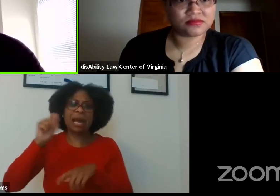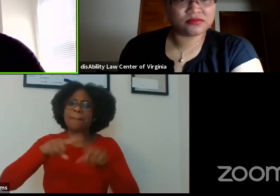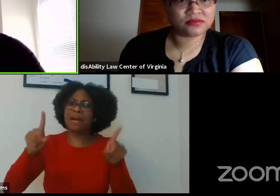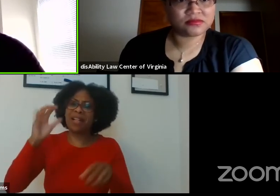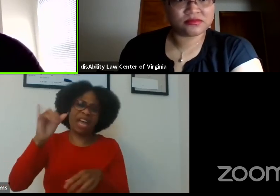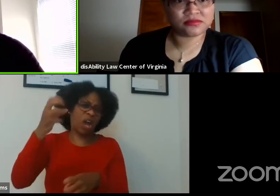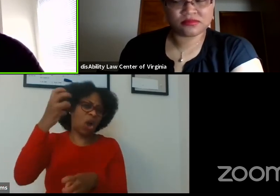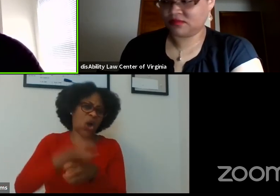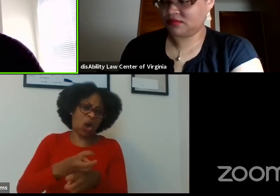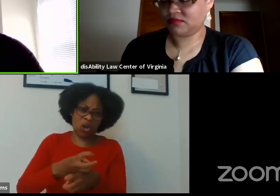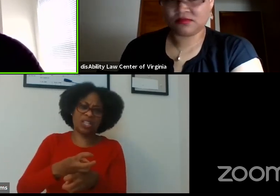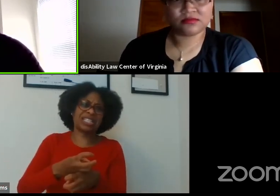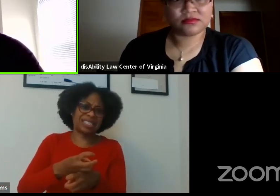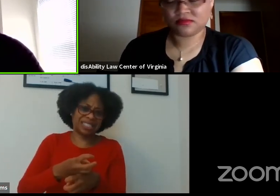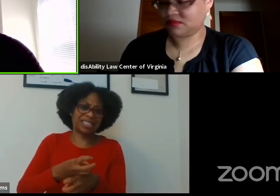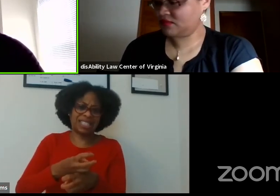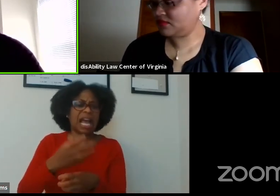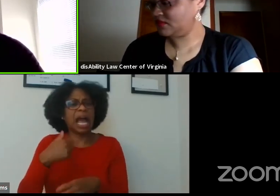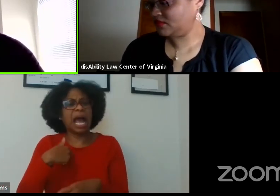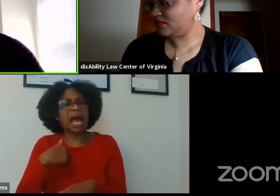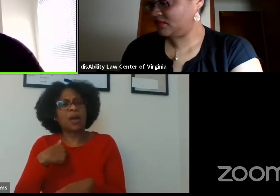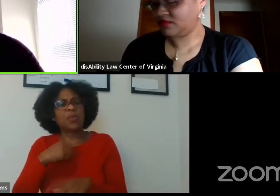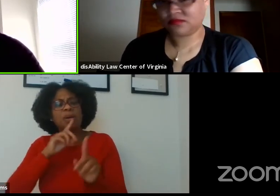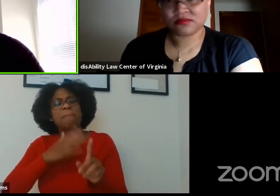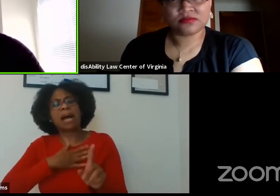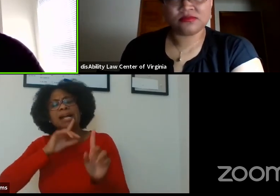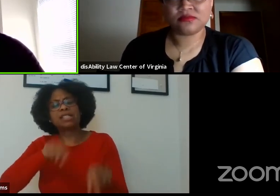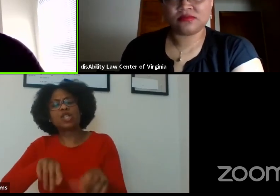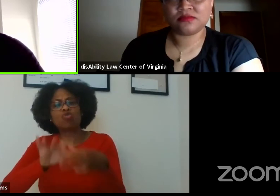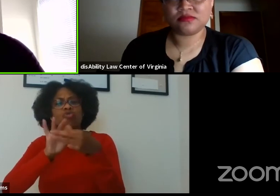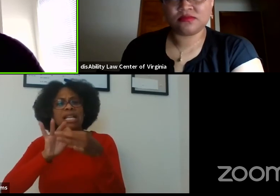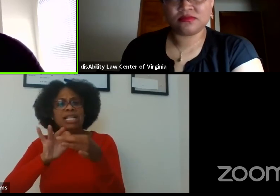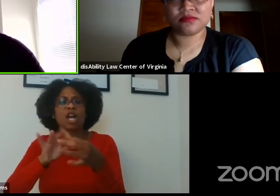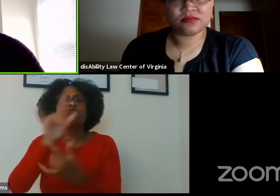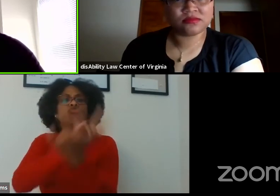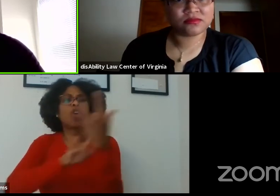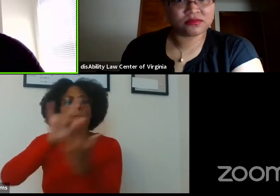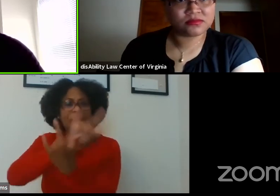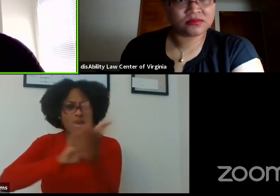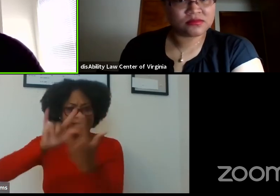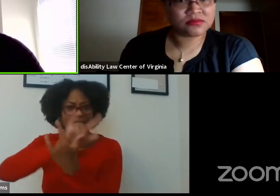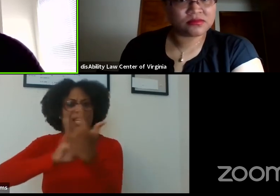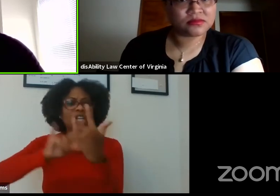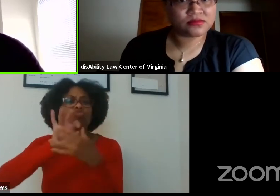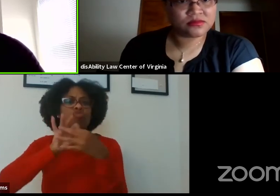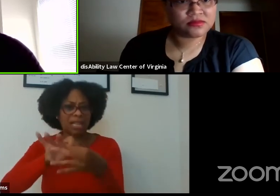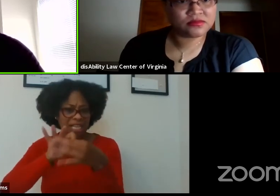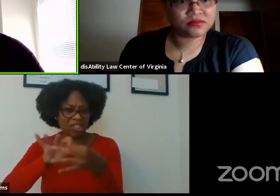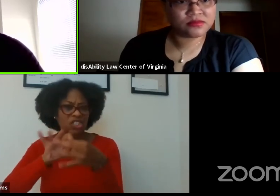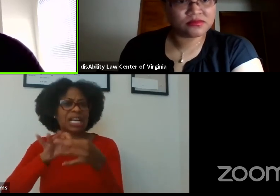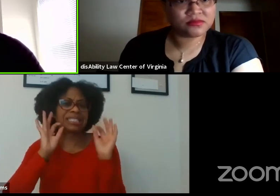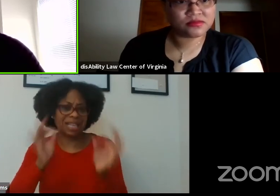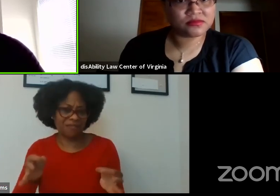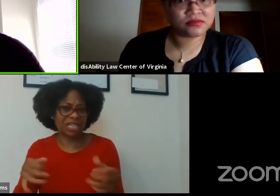I would say relationships. Relationships. Not just with friends. Like romantic relationships are definitely challenging. SIM WIMBUSH: